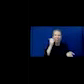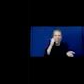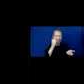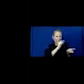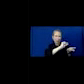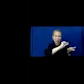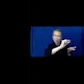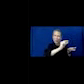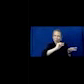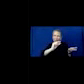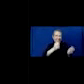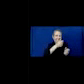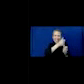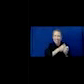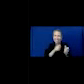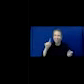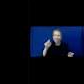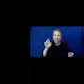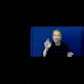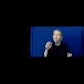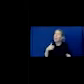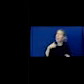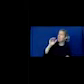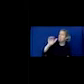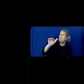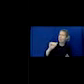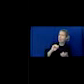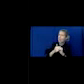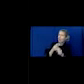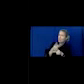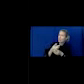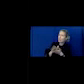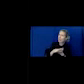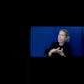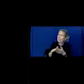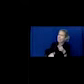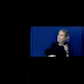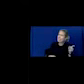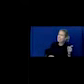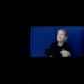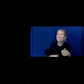in to purchase your tractors, the owner said, my elderly father in law used to come in and